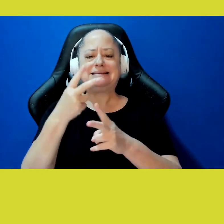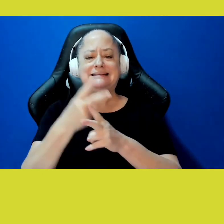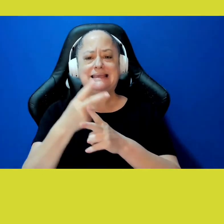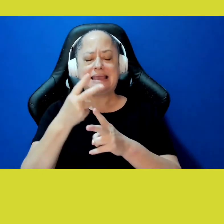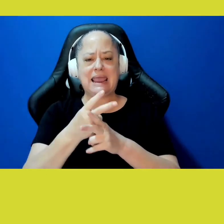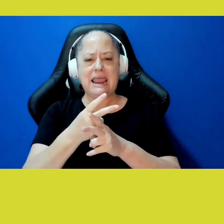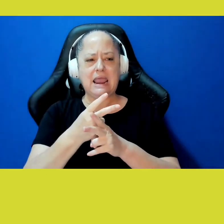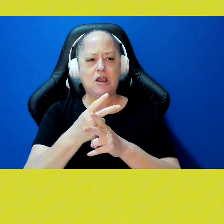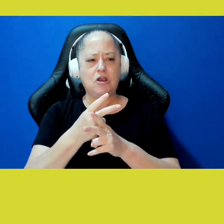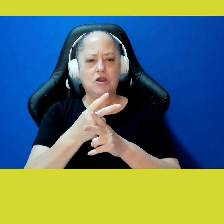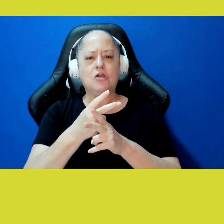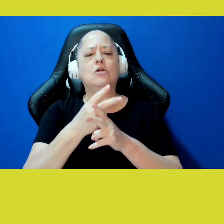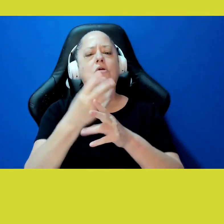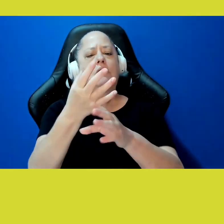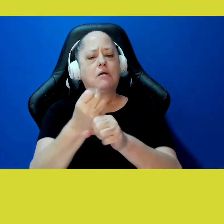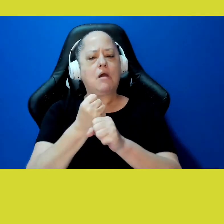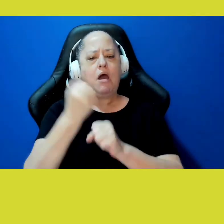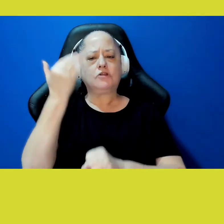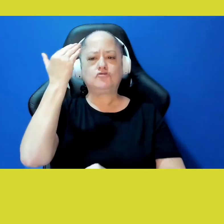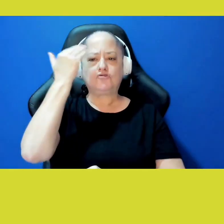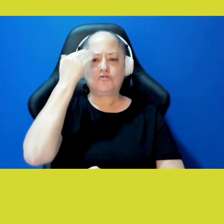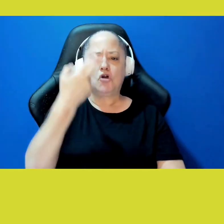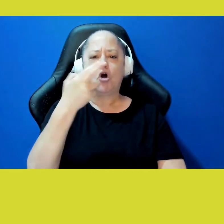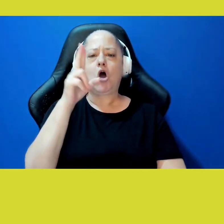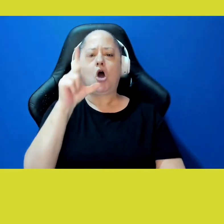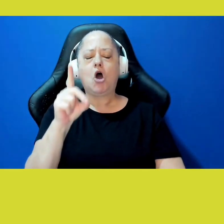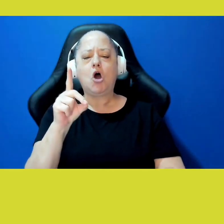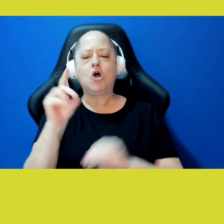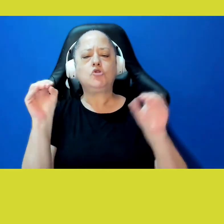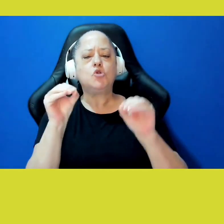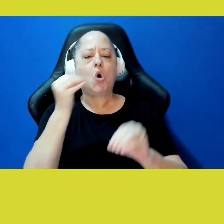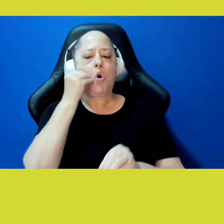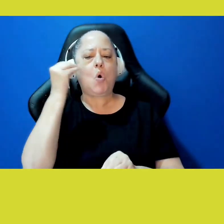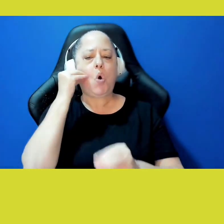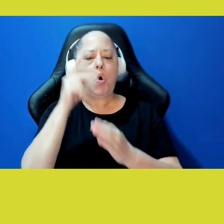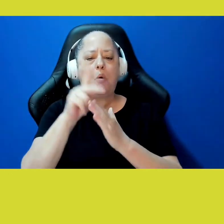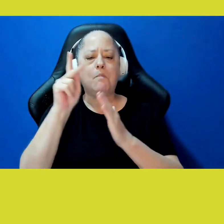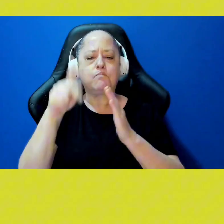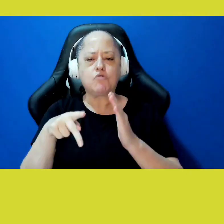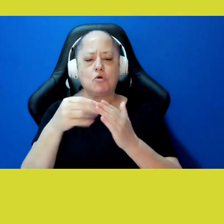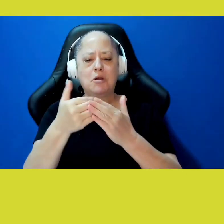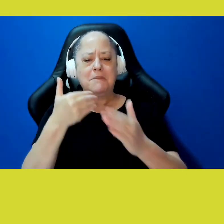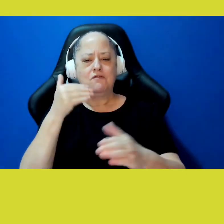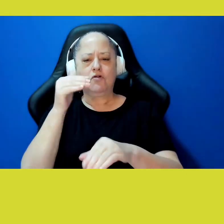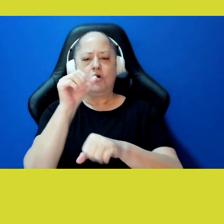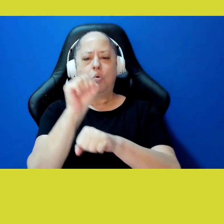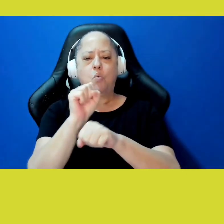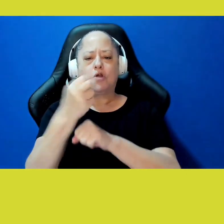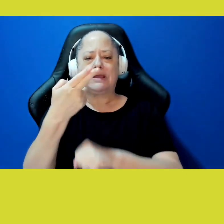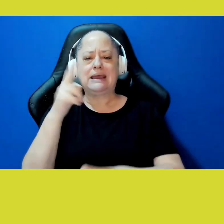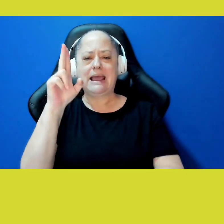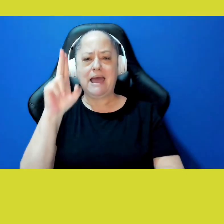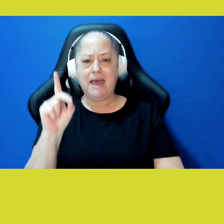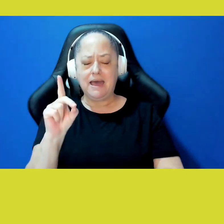of got to know the HUD homeless programs before I even started working at HUD. When I came to HUD